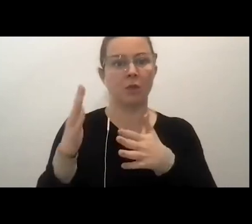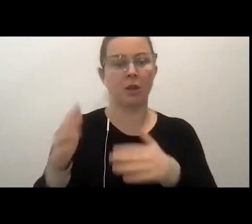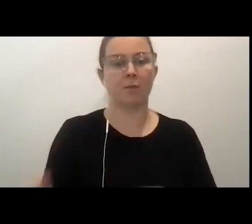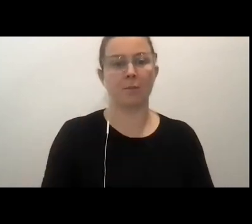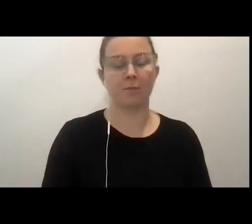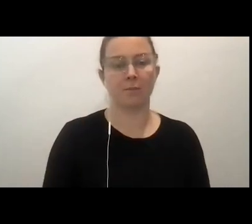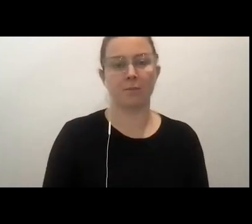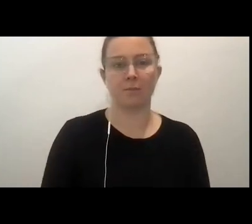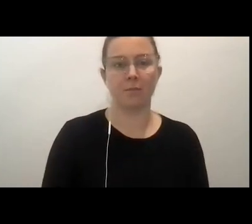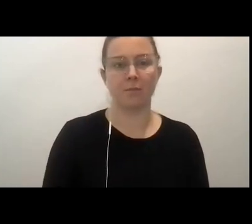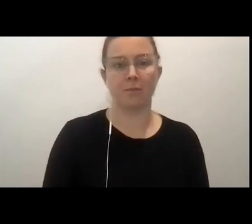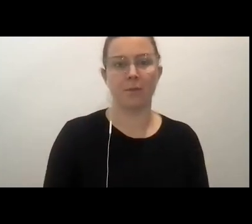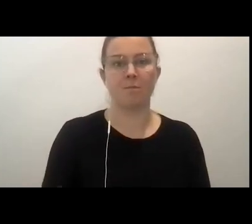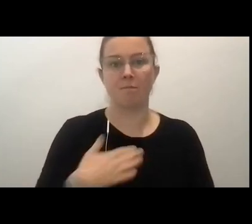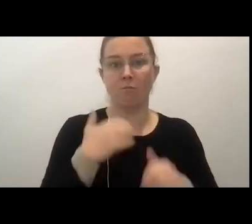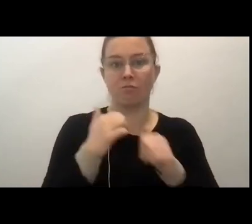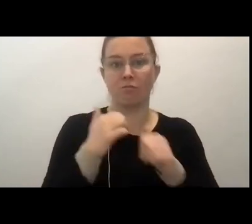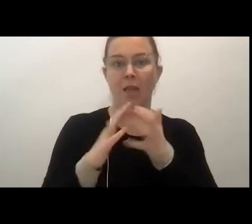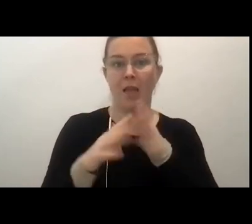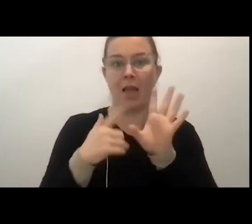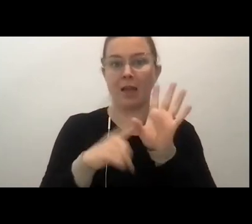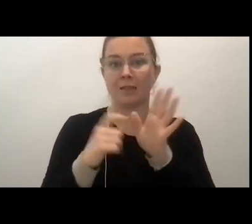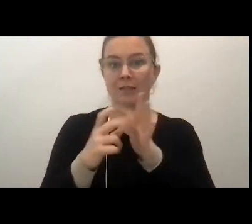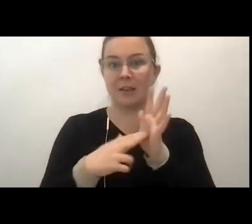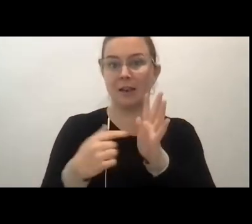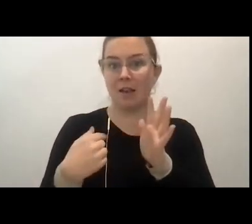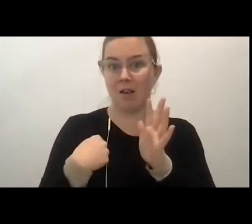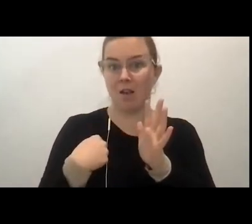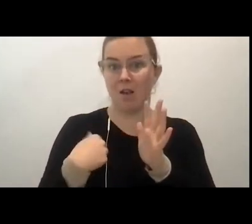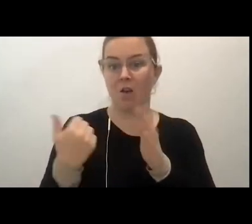and my brother Hayden and I use it to talk to Dad